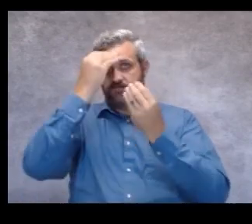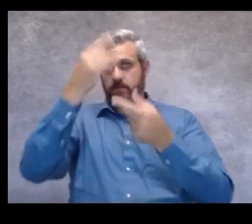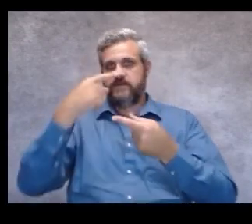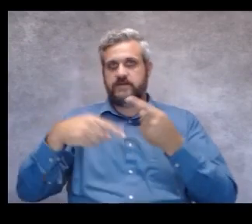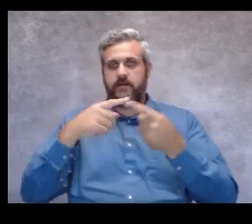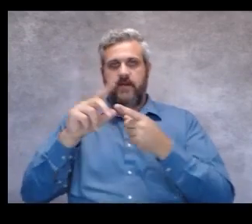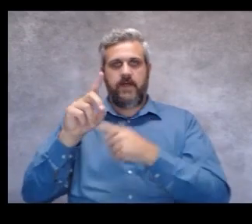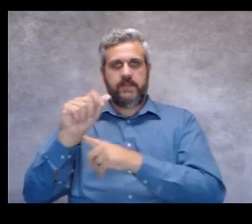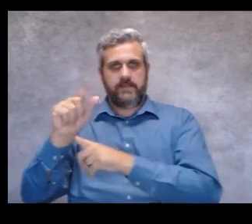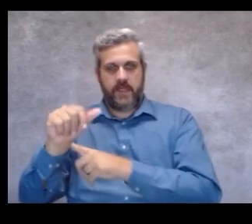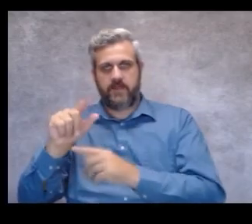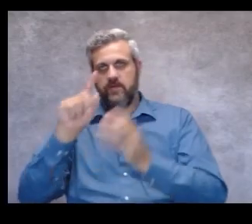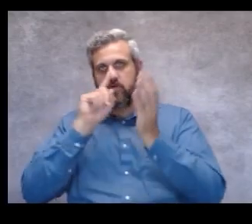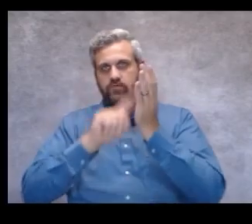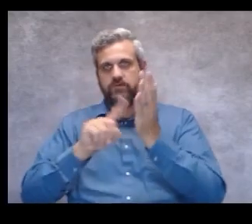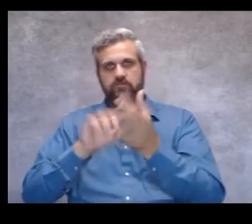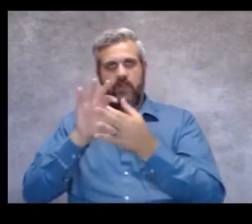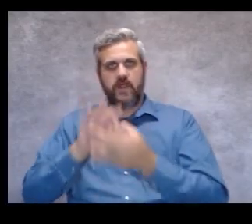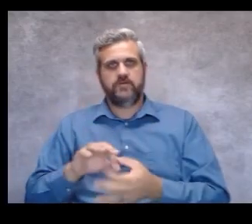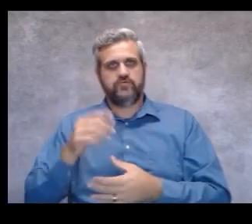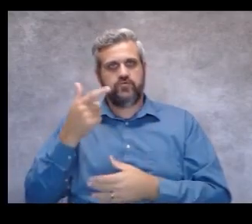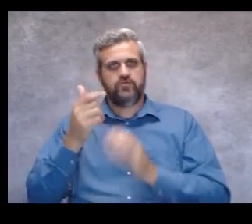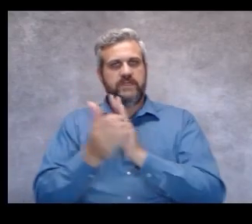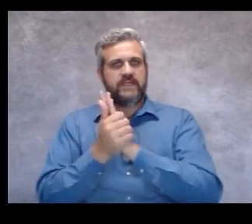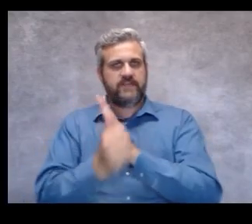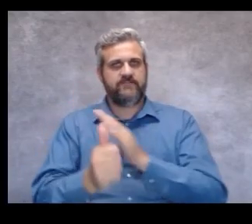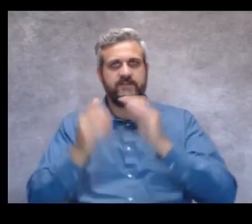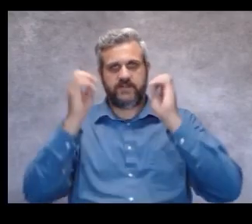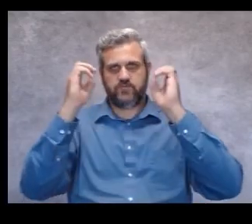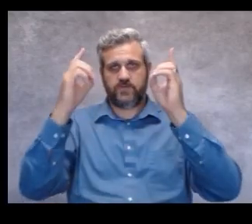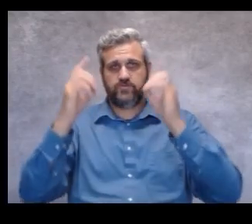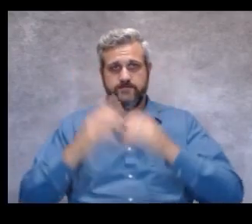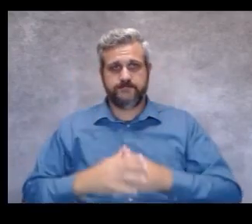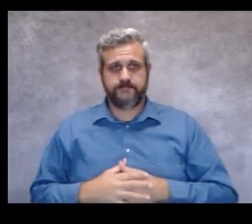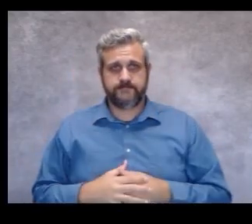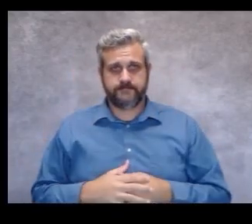and research done on gifted education.